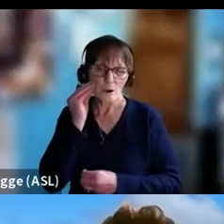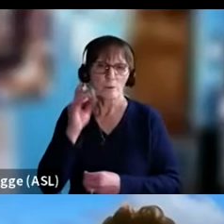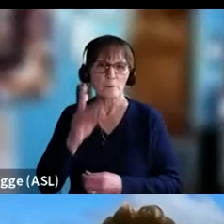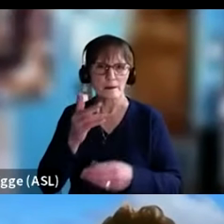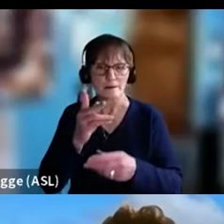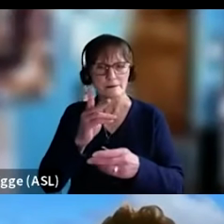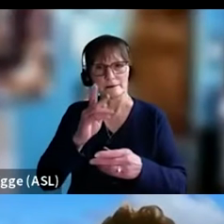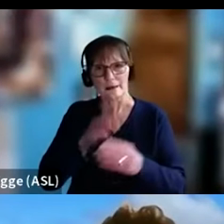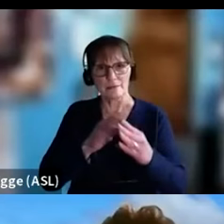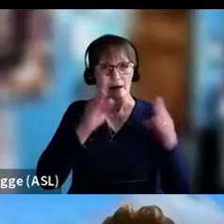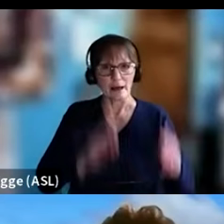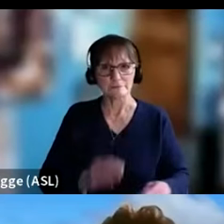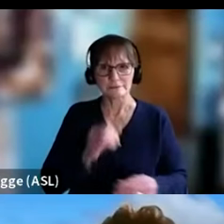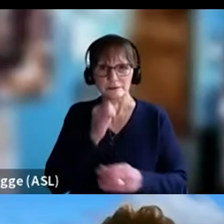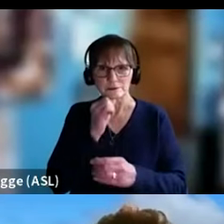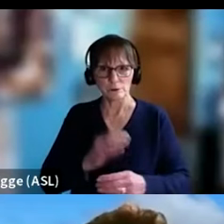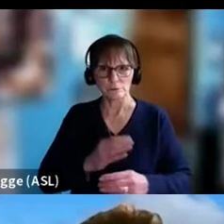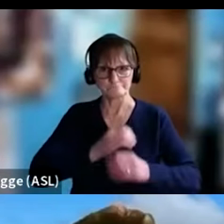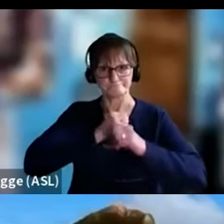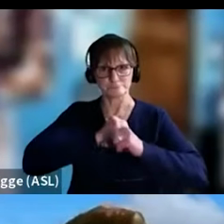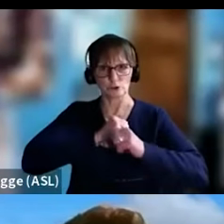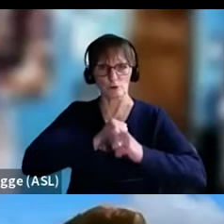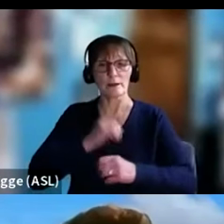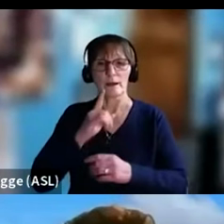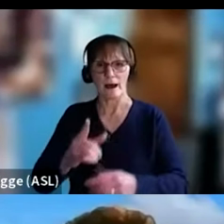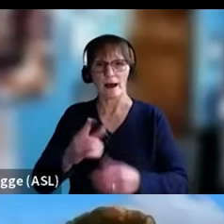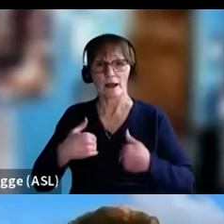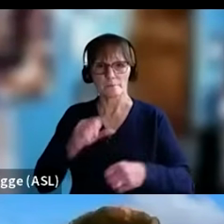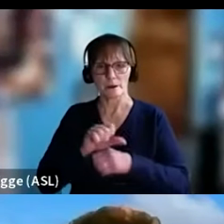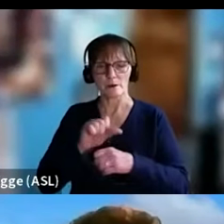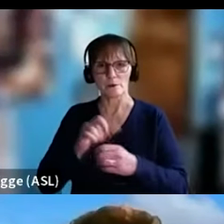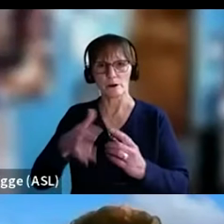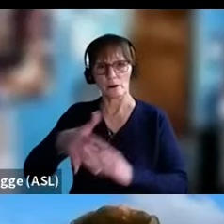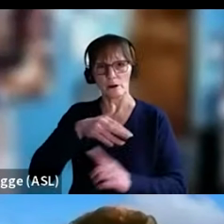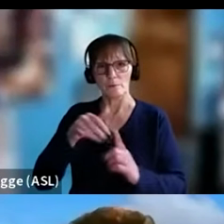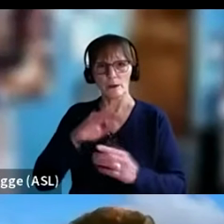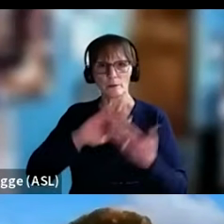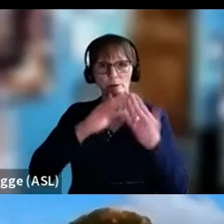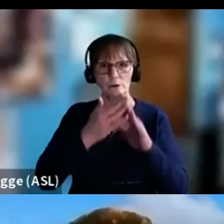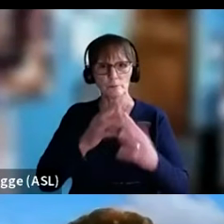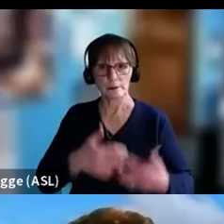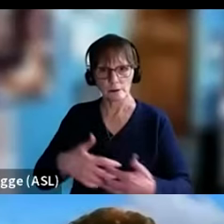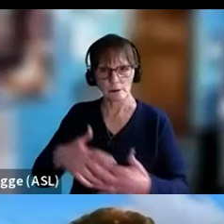and really attempt to have my work center around community engagement and answering questions